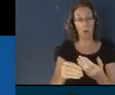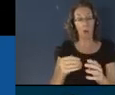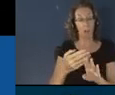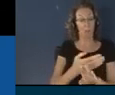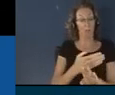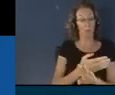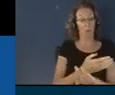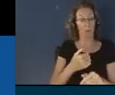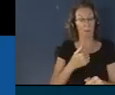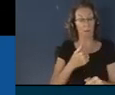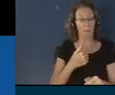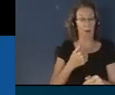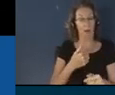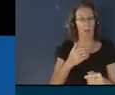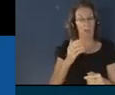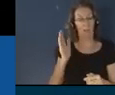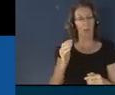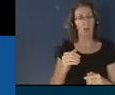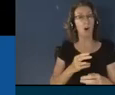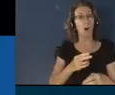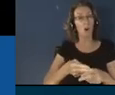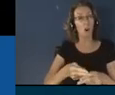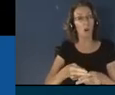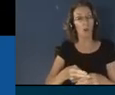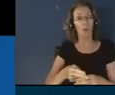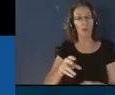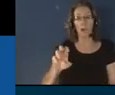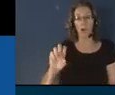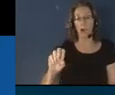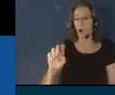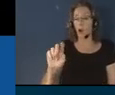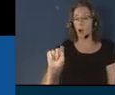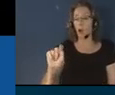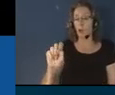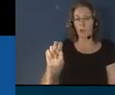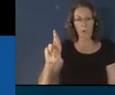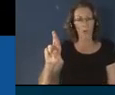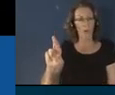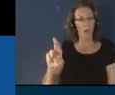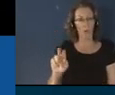we were suggesting a program called Otter, we found that the live transcription in Zoom Pro